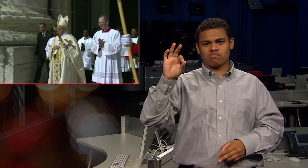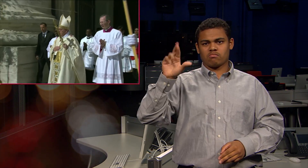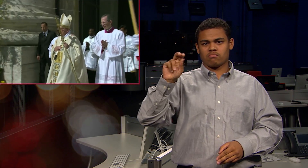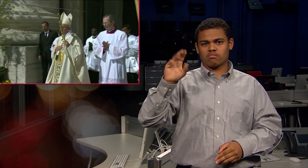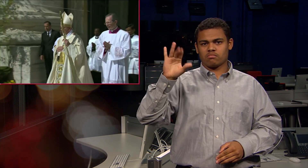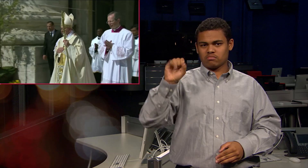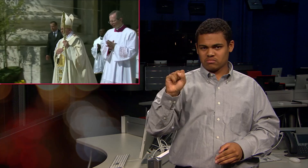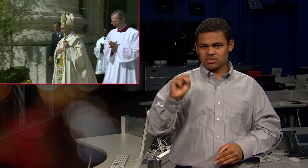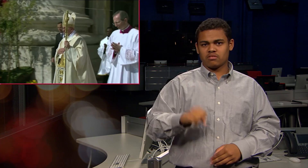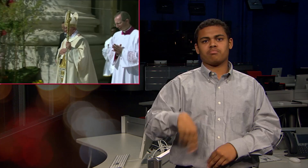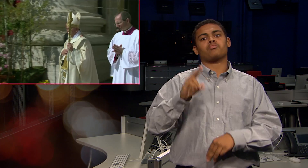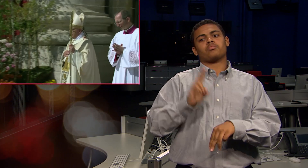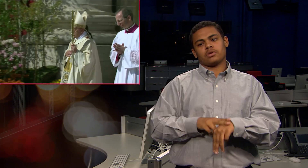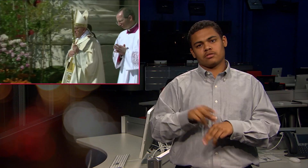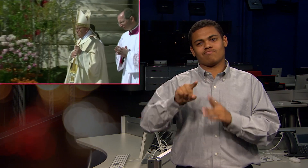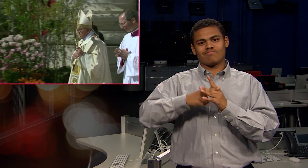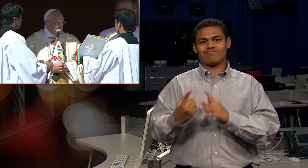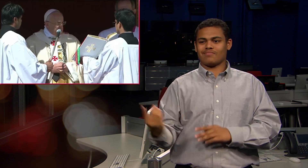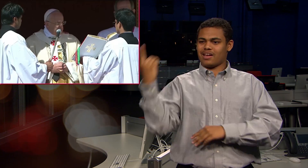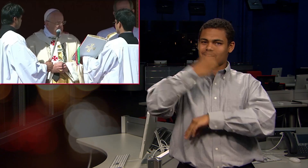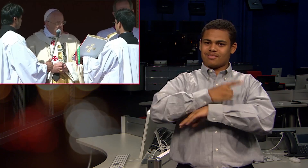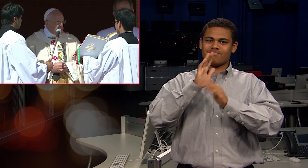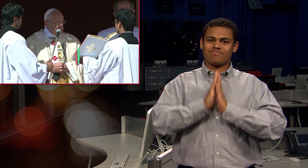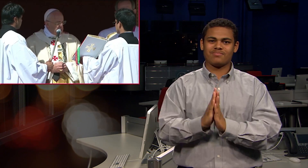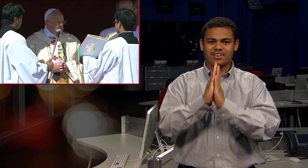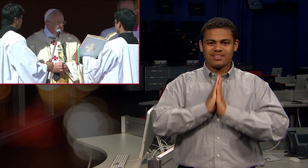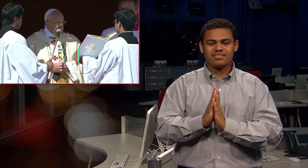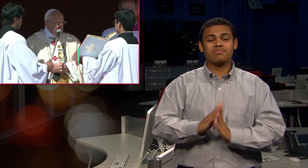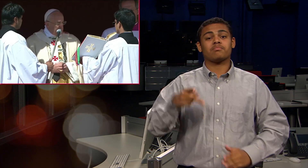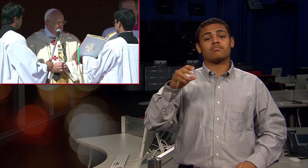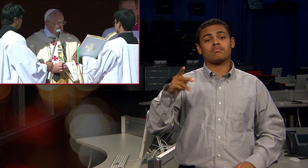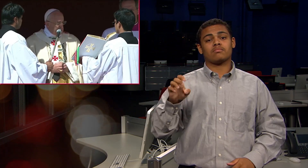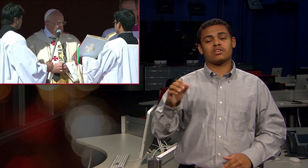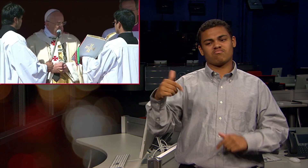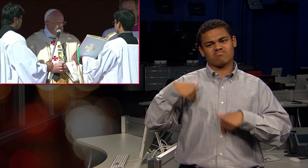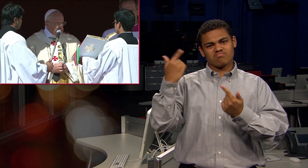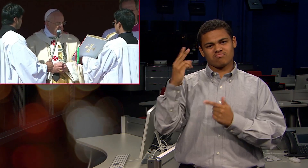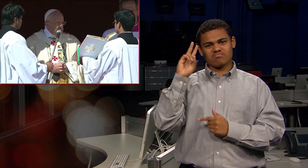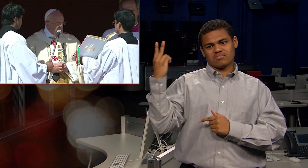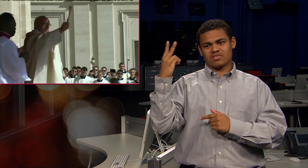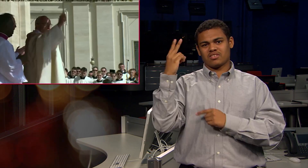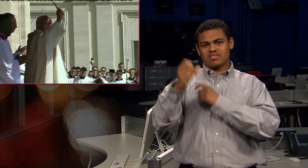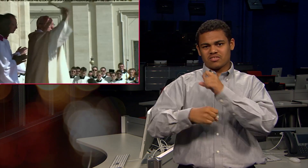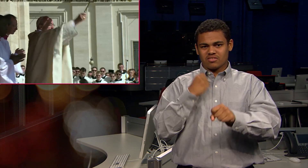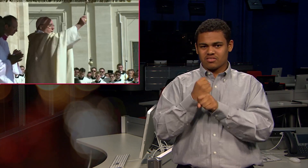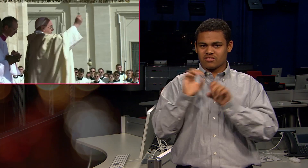POPE FRANCIS OF COURSE STARTED THE DAY WITH PRAYER. IT'S THE SECOND EASTER OF HIS PAPACY.